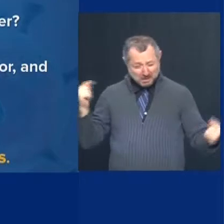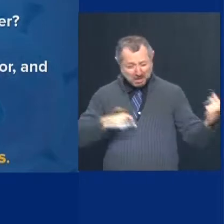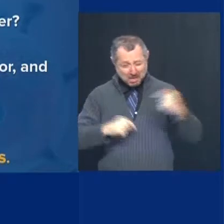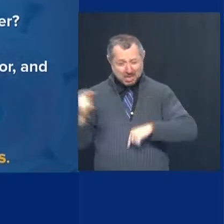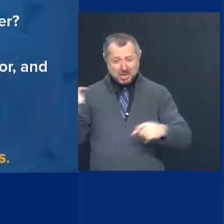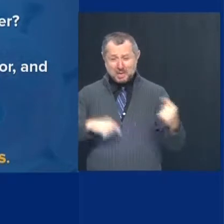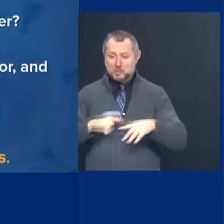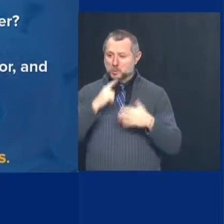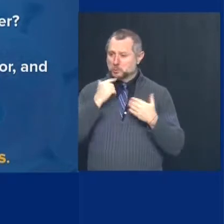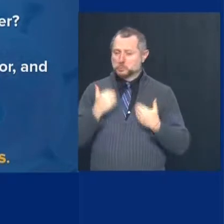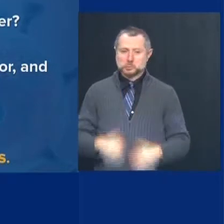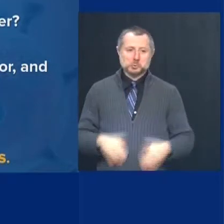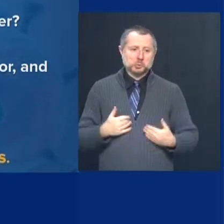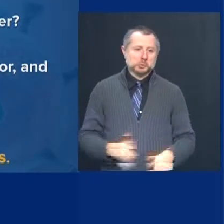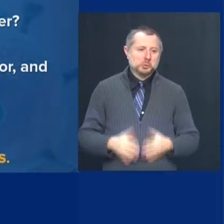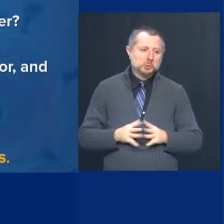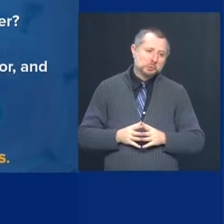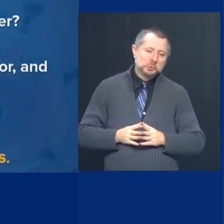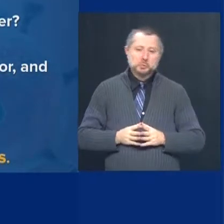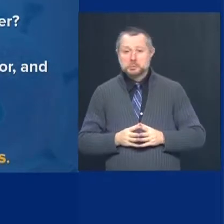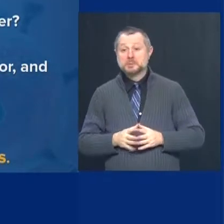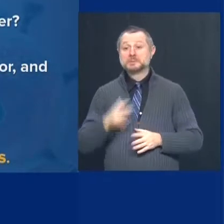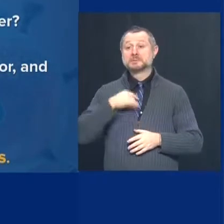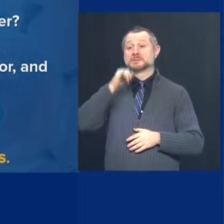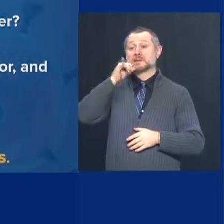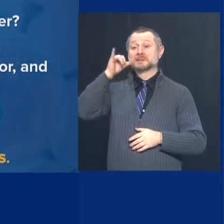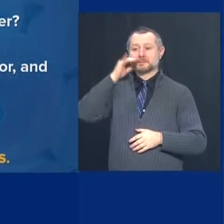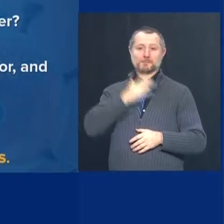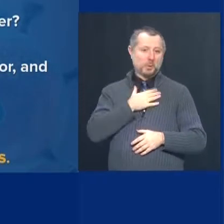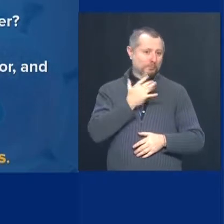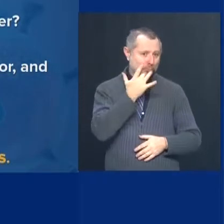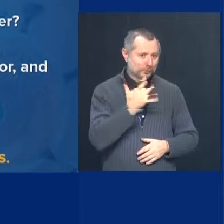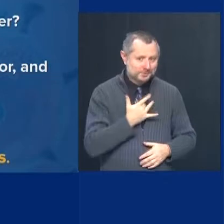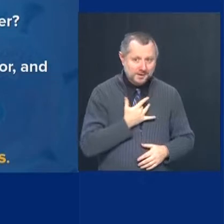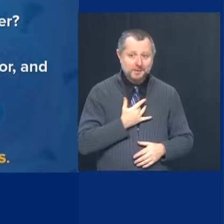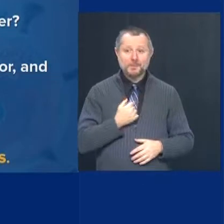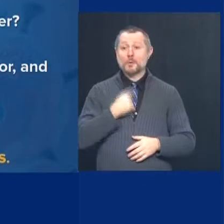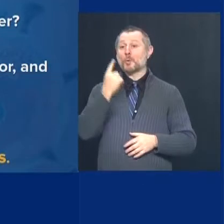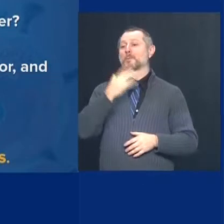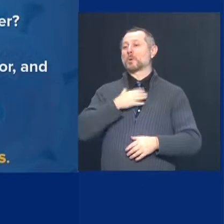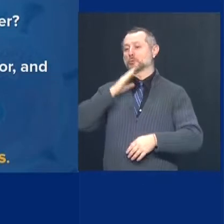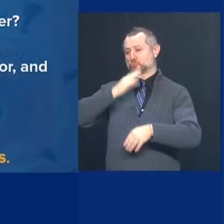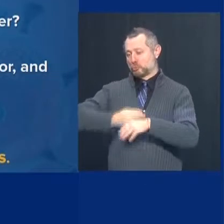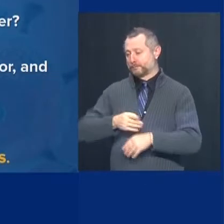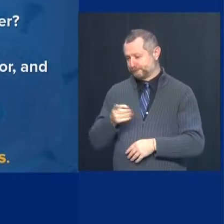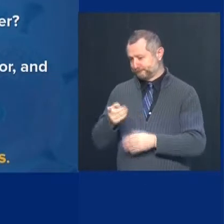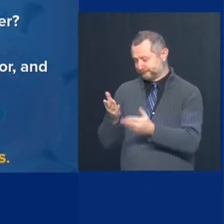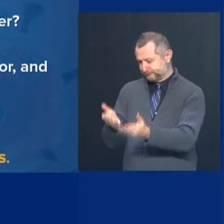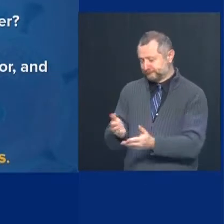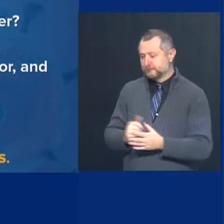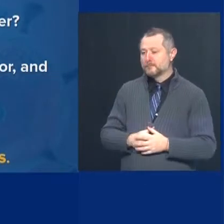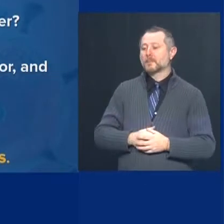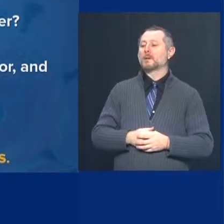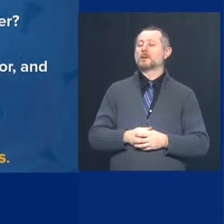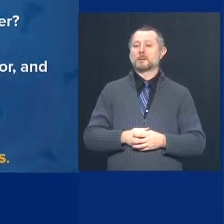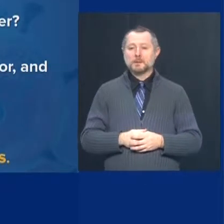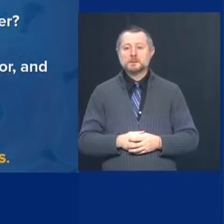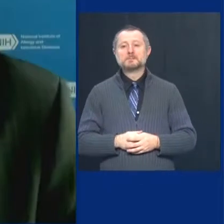YOU'RE SO RIGHT, DOCTOR. AND THE PRACTICAL IMPLICATIONS ARE SO DIFFICULT.